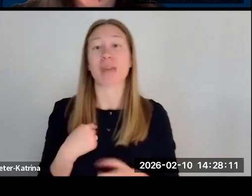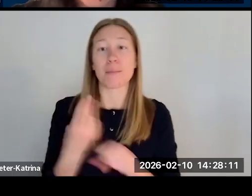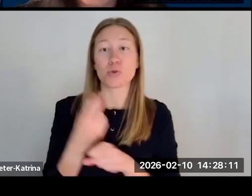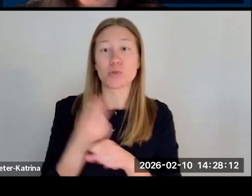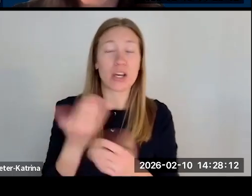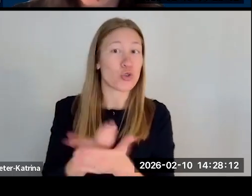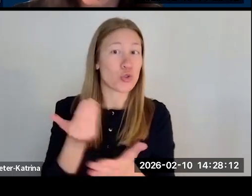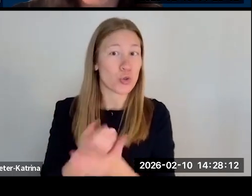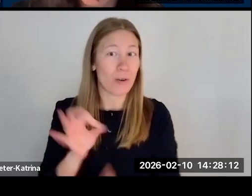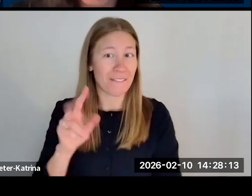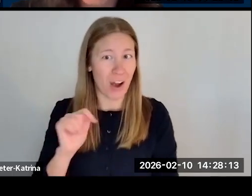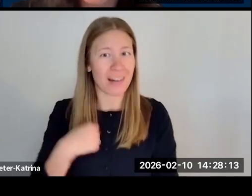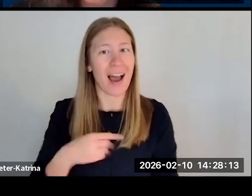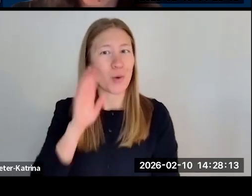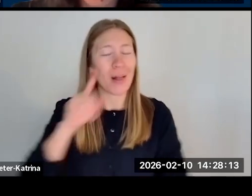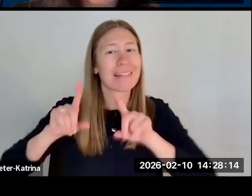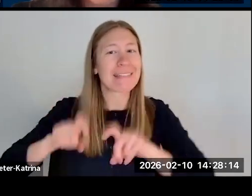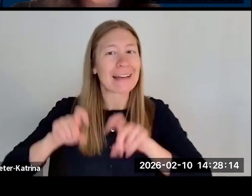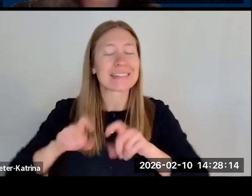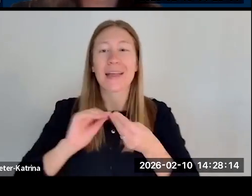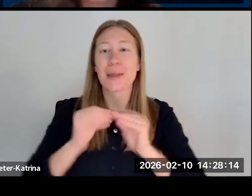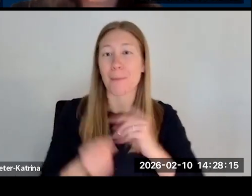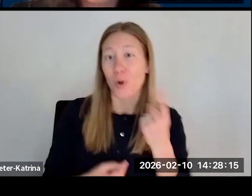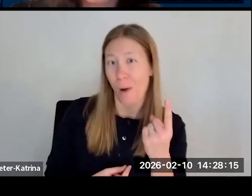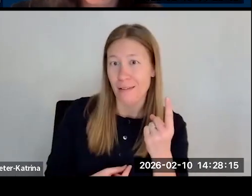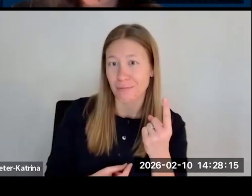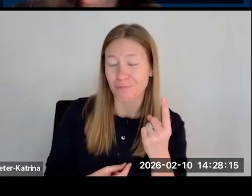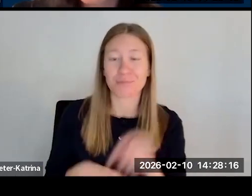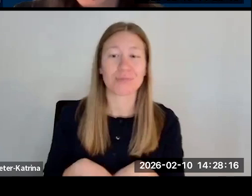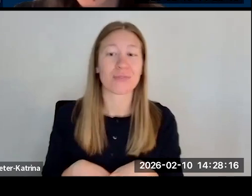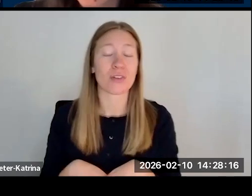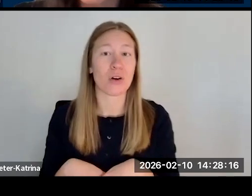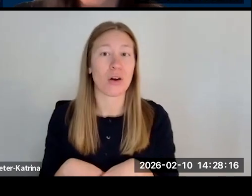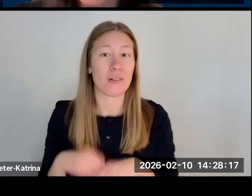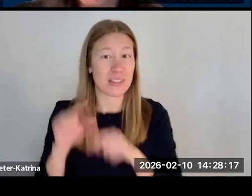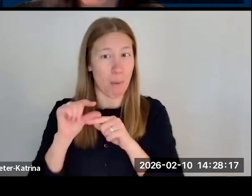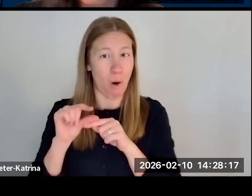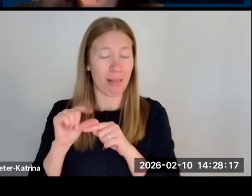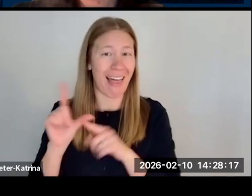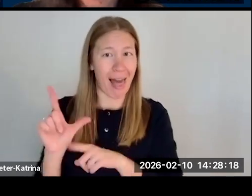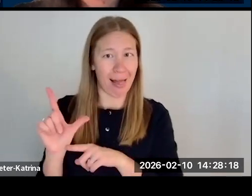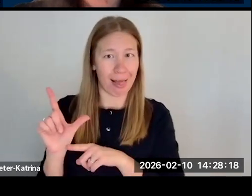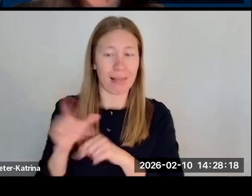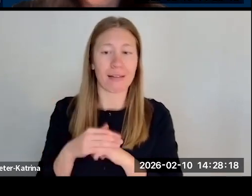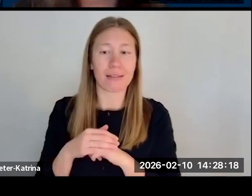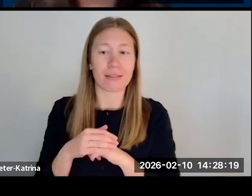to check between the number one, lowercase L and lowercase I.